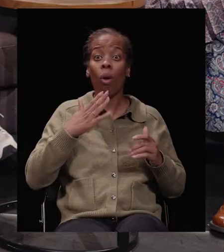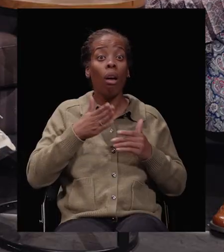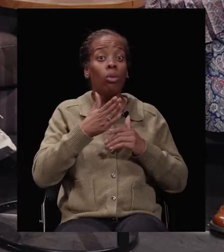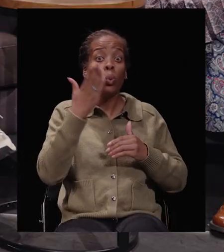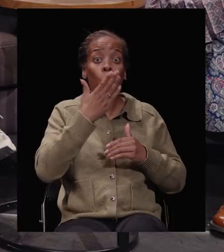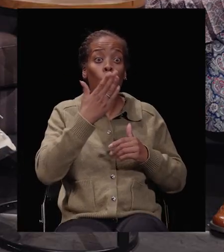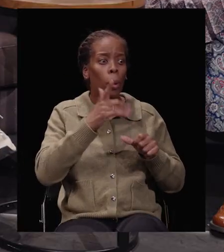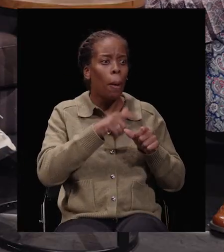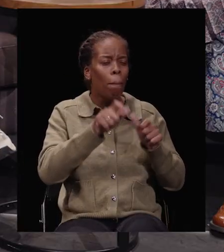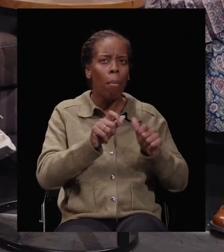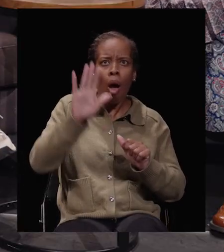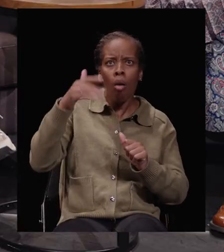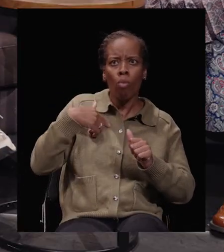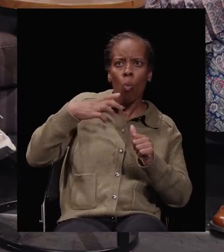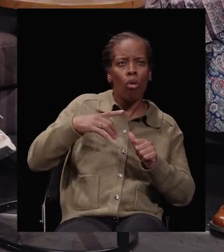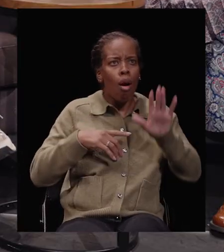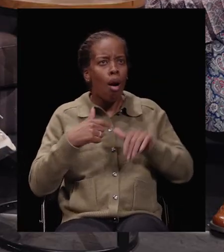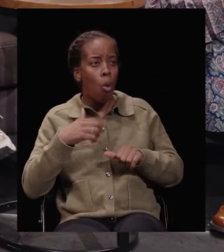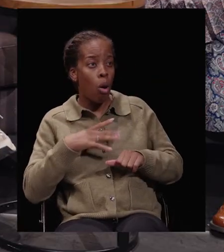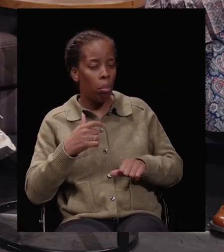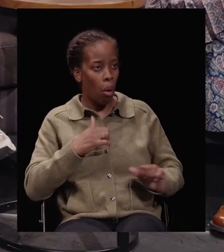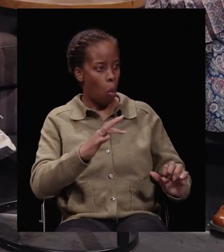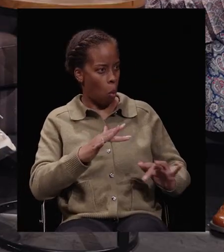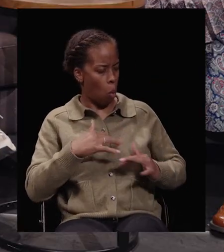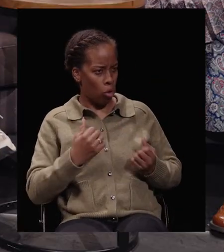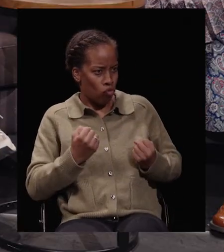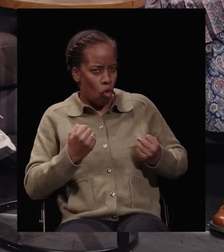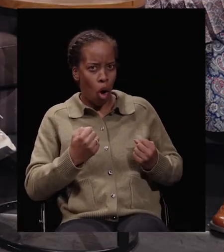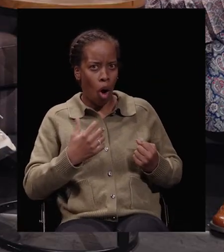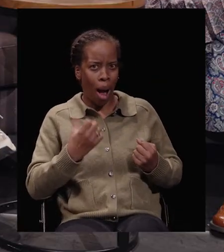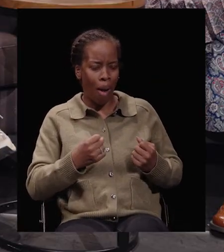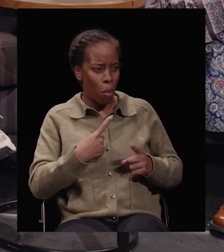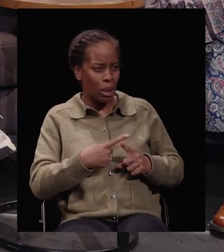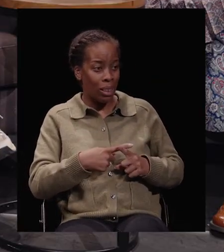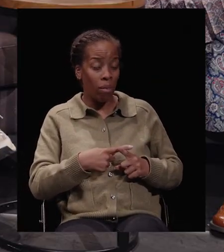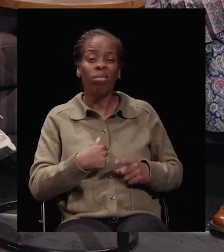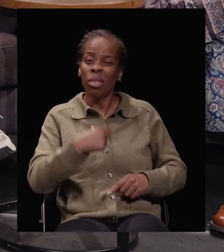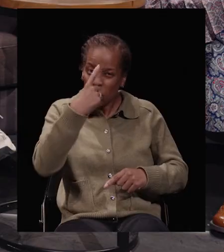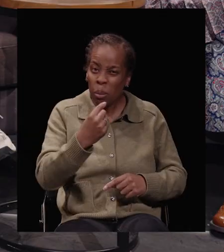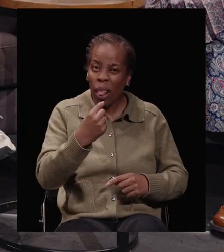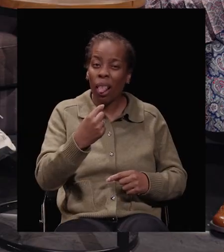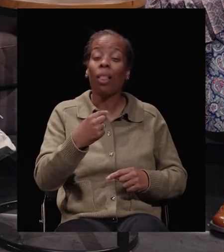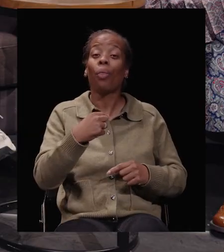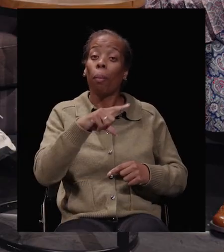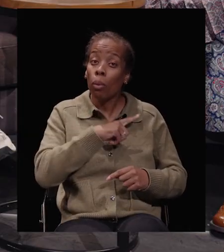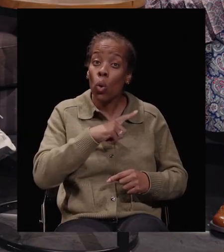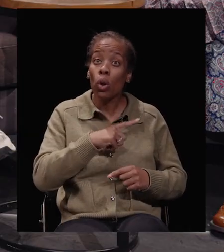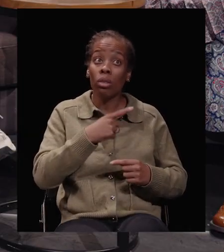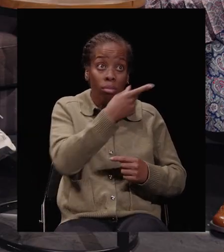talk to us now about what they want to do. There's a stronger belief now that it's possible, and I think that's because all of us doing all the work